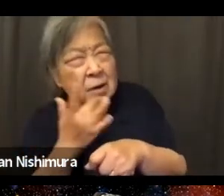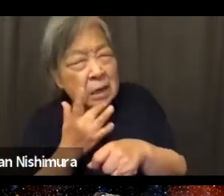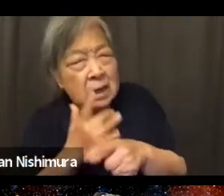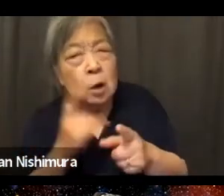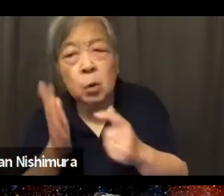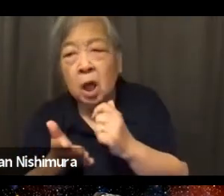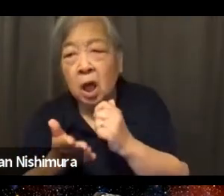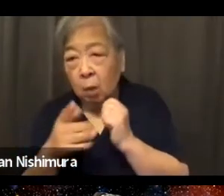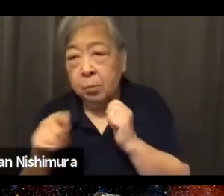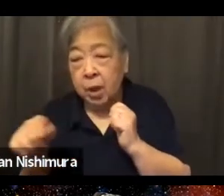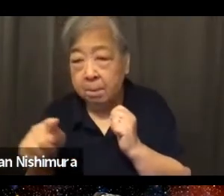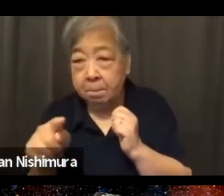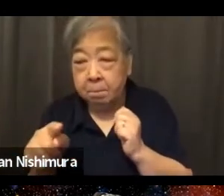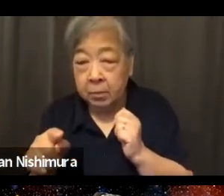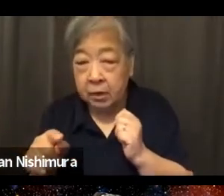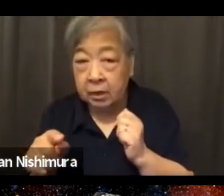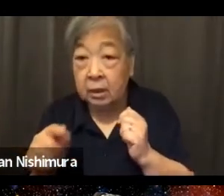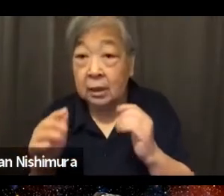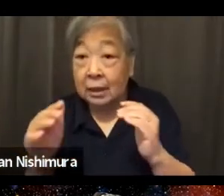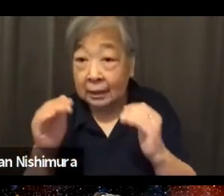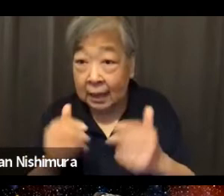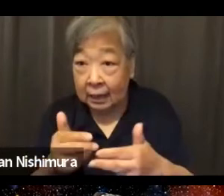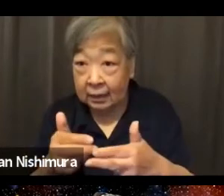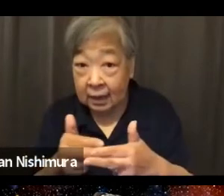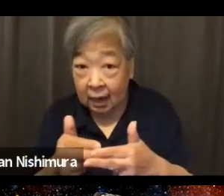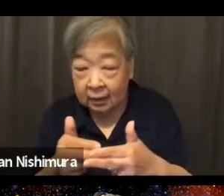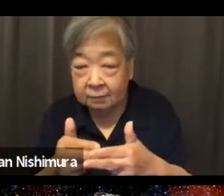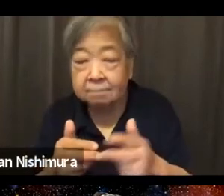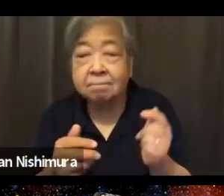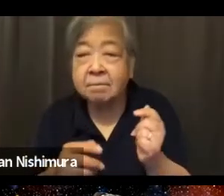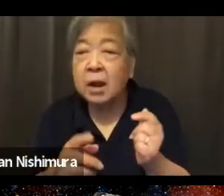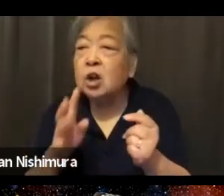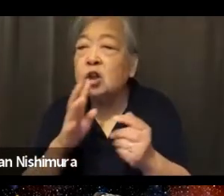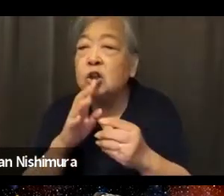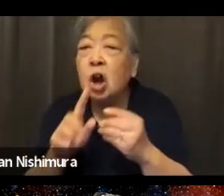So moving to the next slide, I want to also touch a little bit about pre arrival preparations.